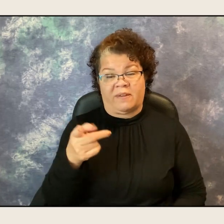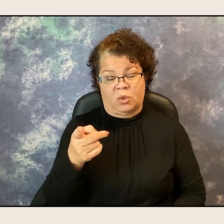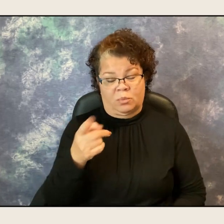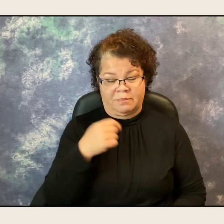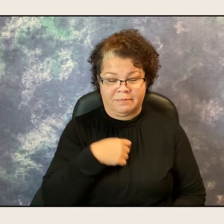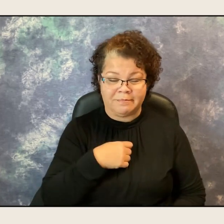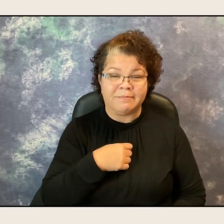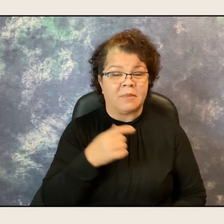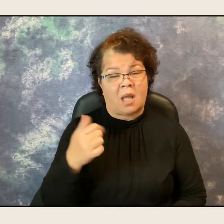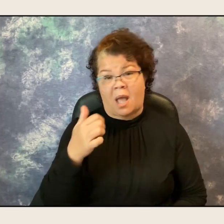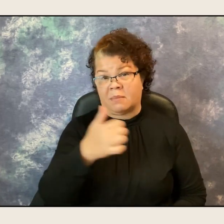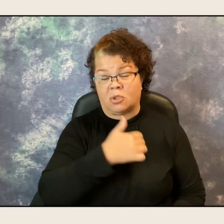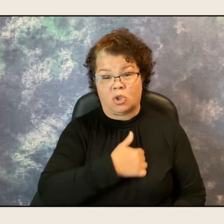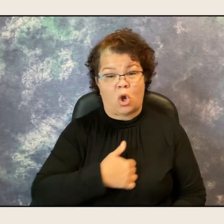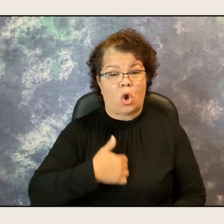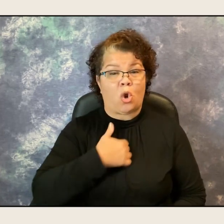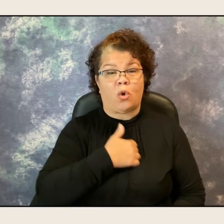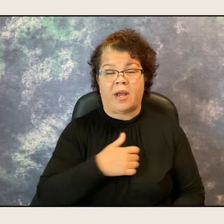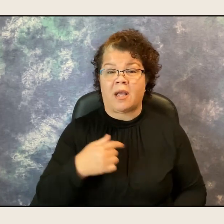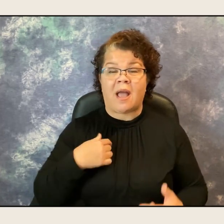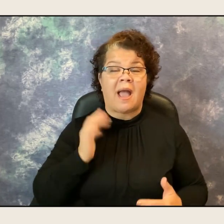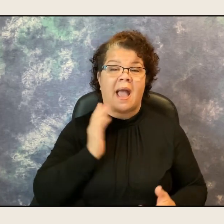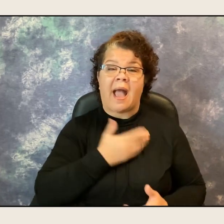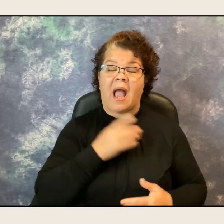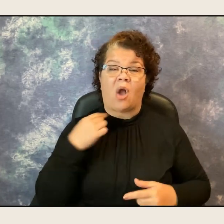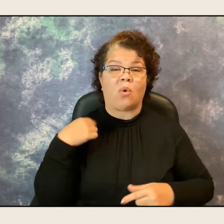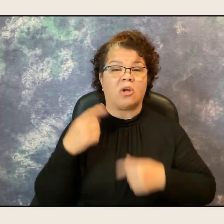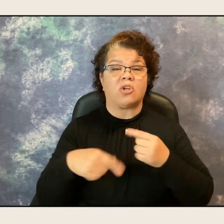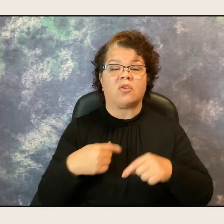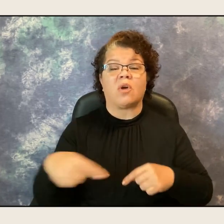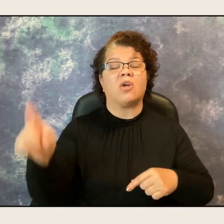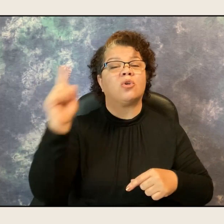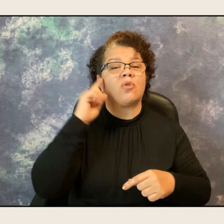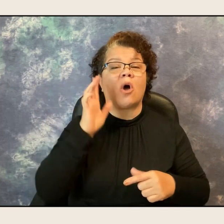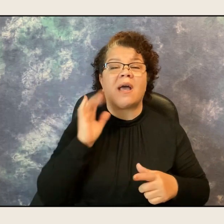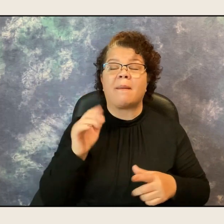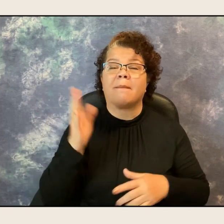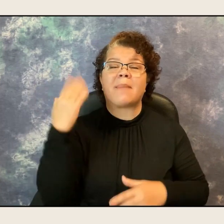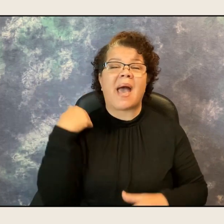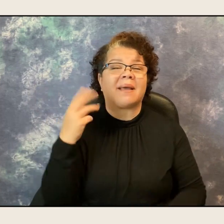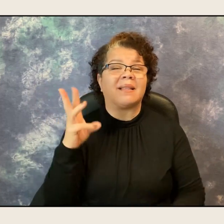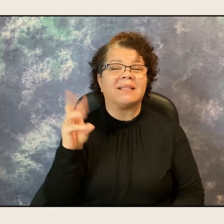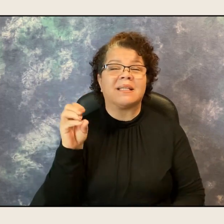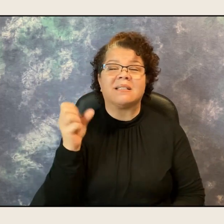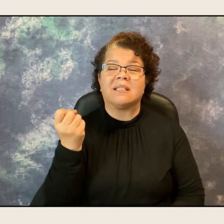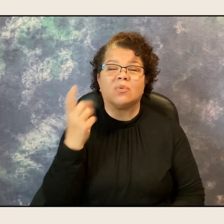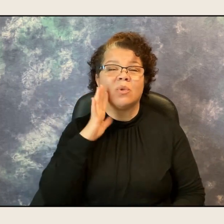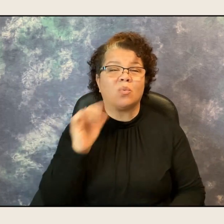Our generation thought we were gonna change the world in the 60s. We did a miserable thing, but look.